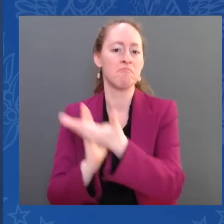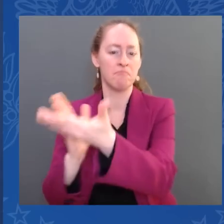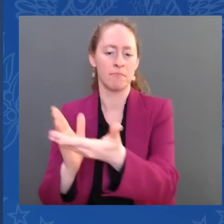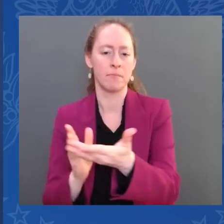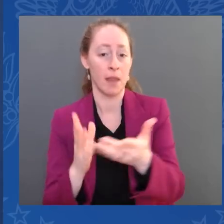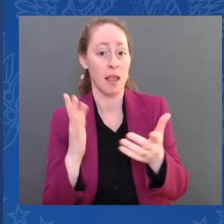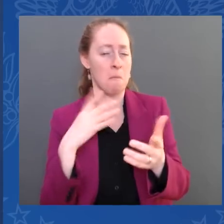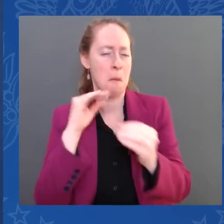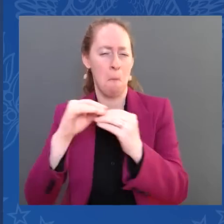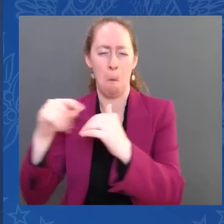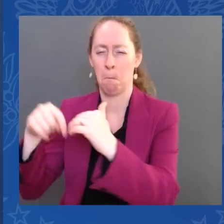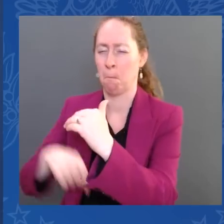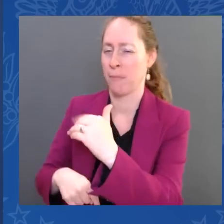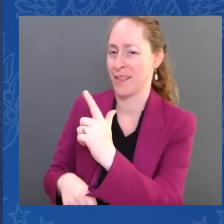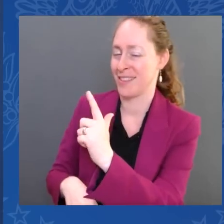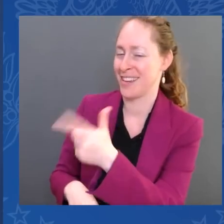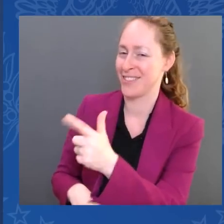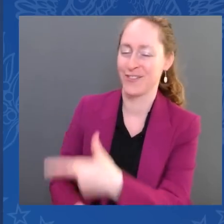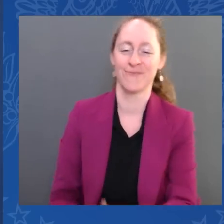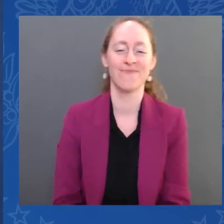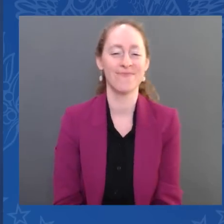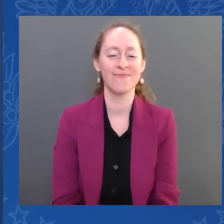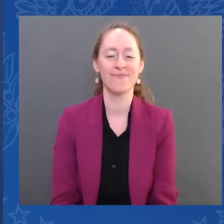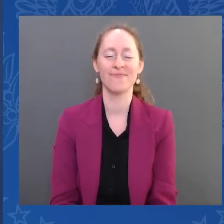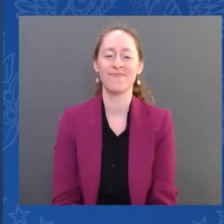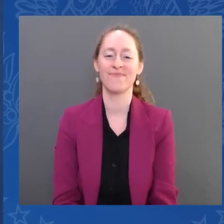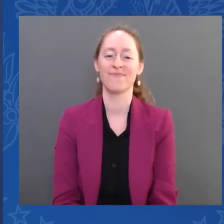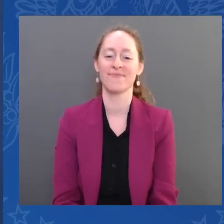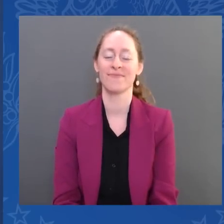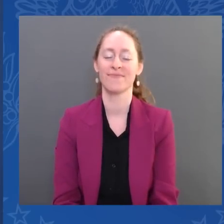to me to further blunt those price hikes as we move forward.